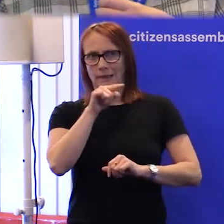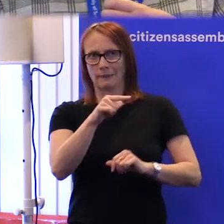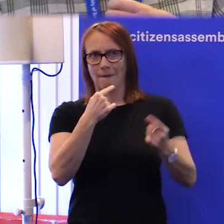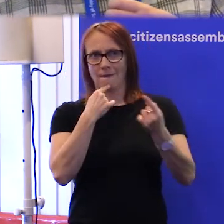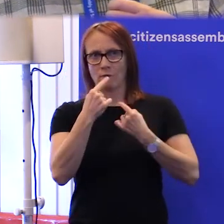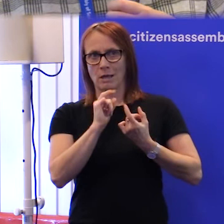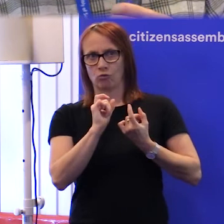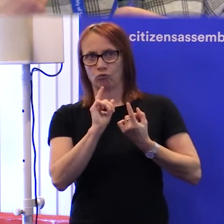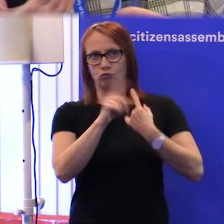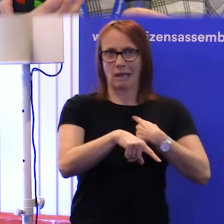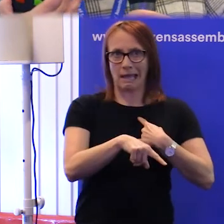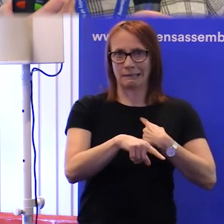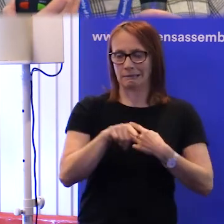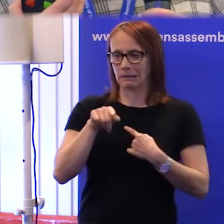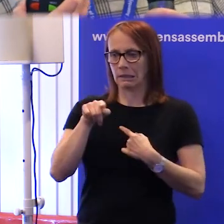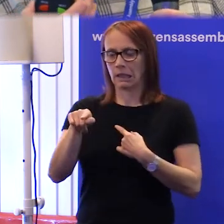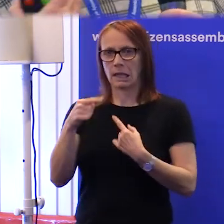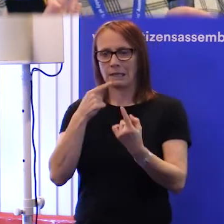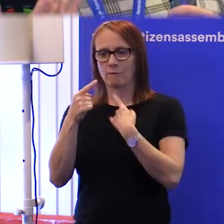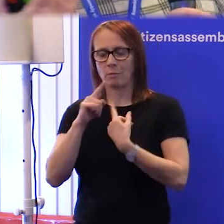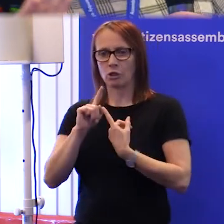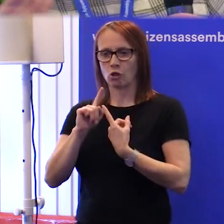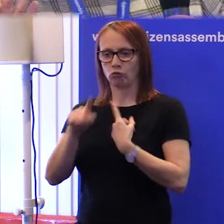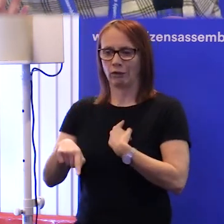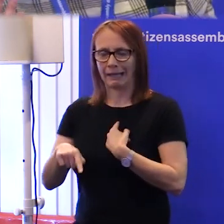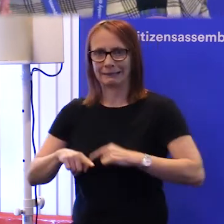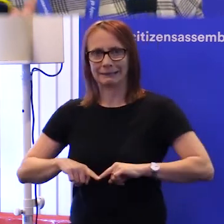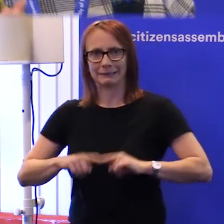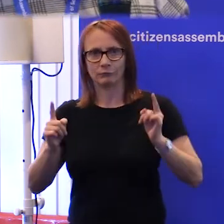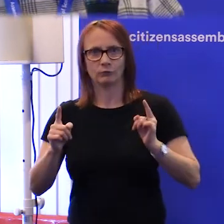why do some things seem intuitively like oh that that makes a lot of sense is it